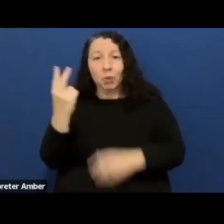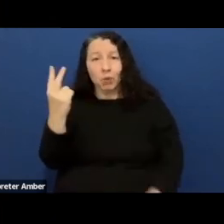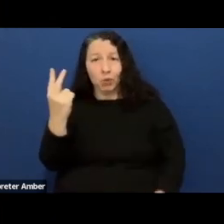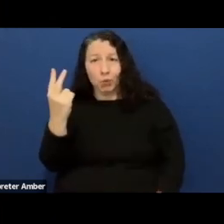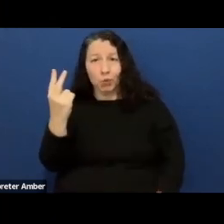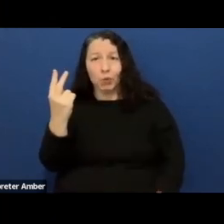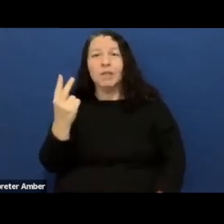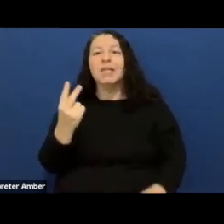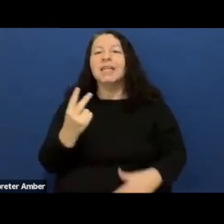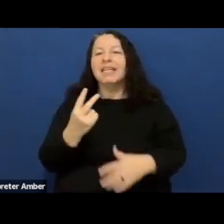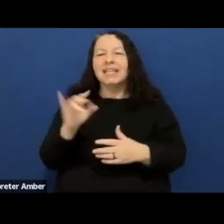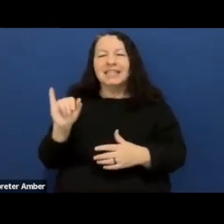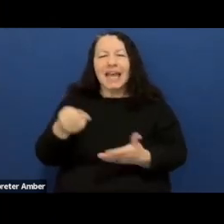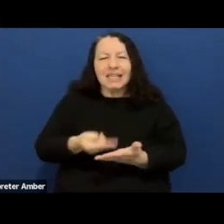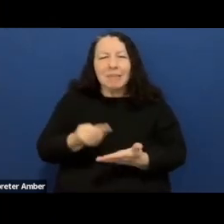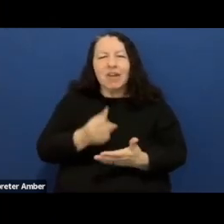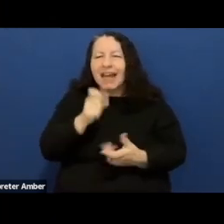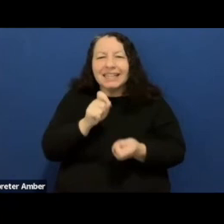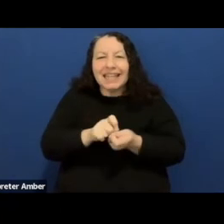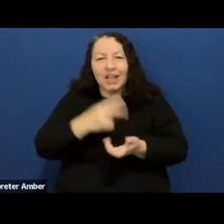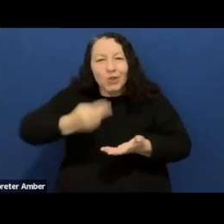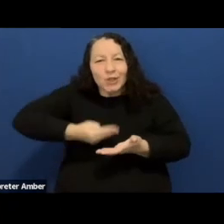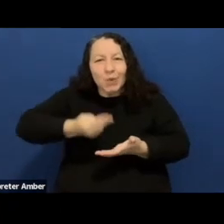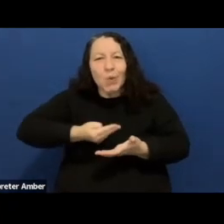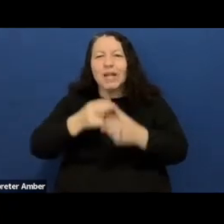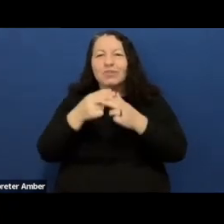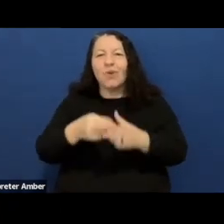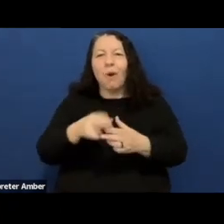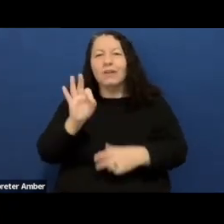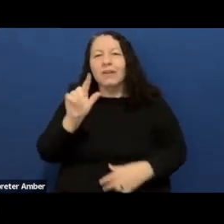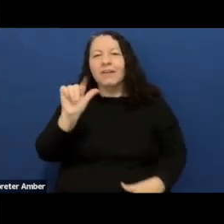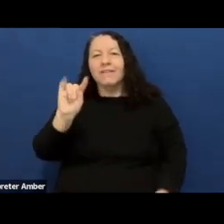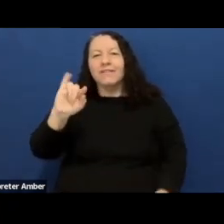with Variant 2 and a playful, curving spatula, that’s not quite a spoon. It’s